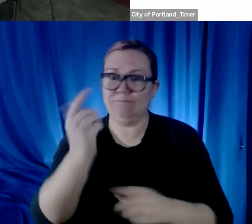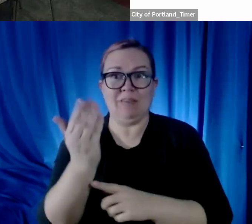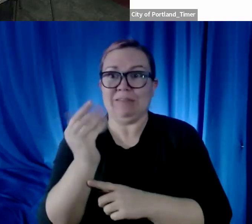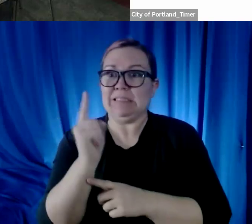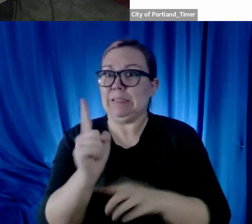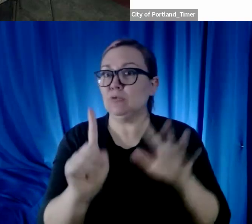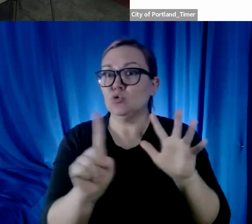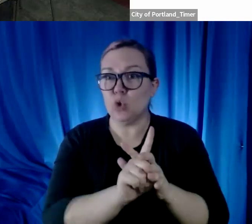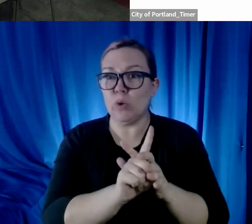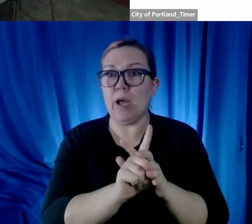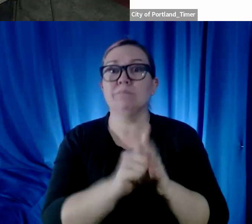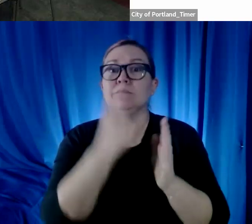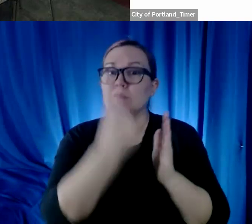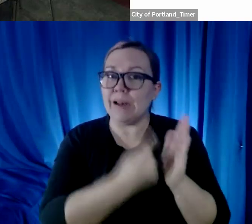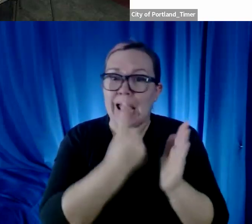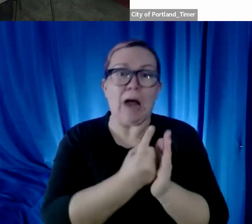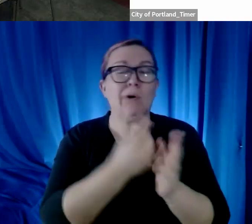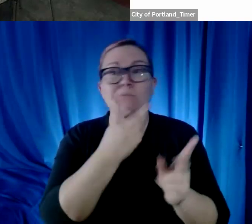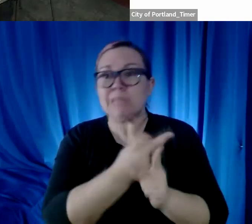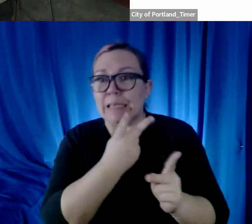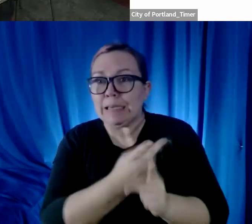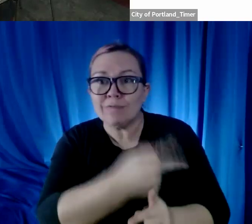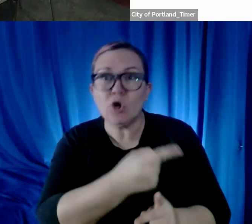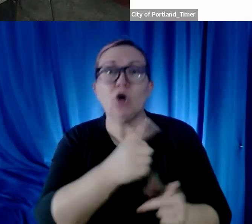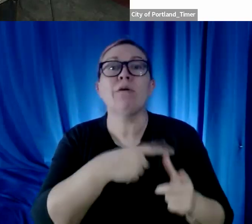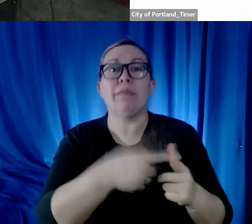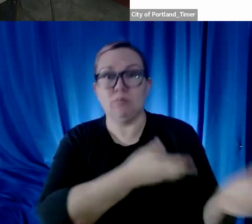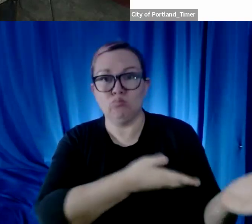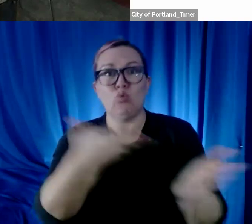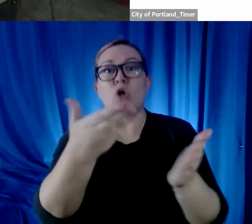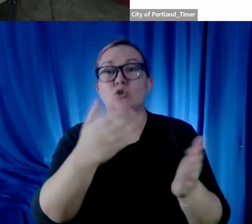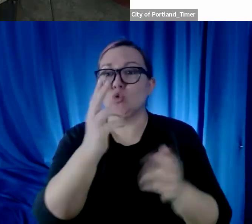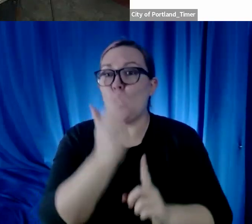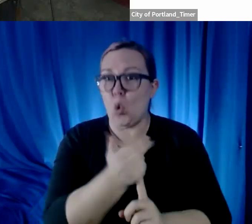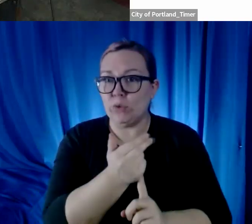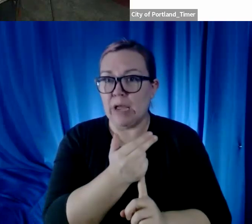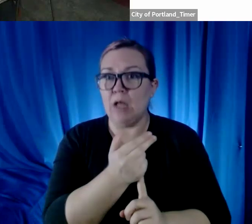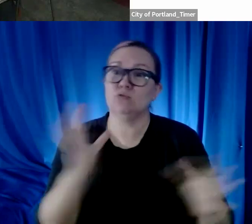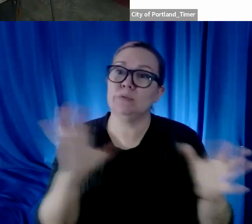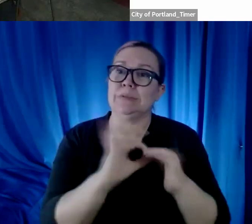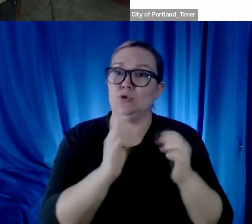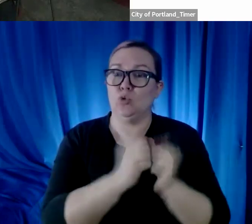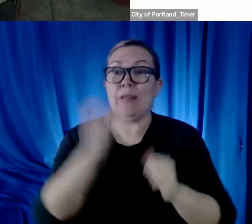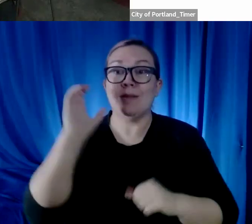They spent a good hour caring for her and eventually brought her to a hotel to reunite her with her cousin who lives in West Lynn.